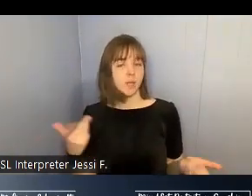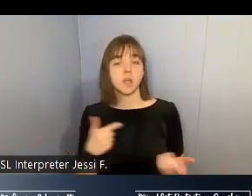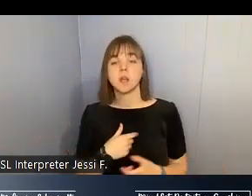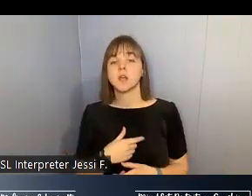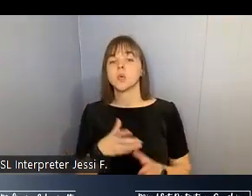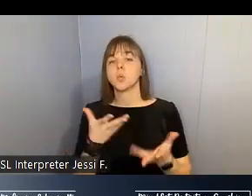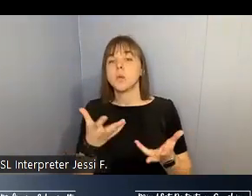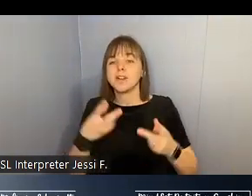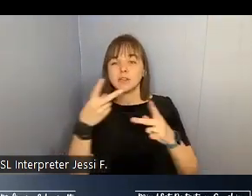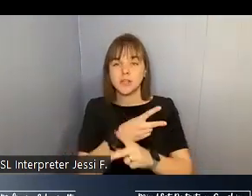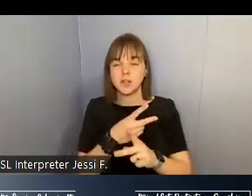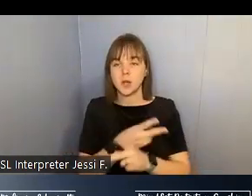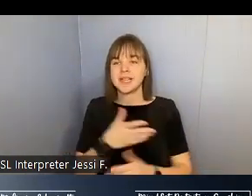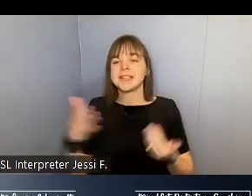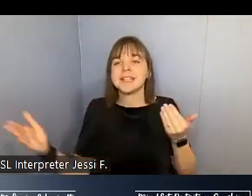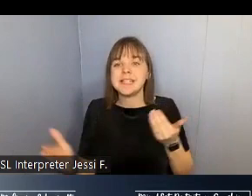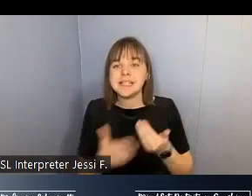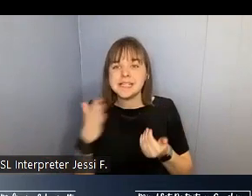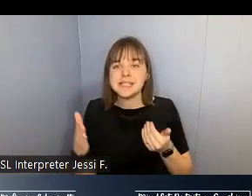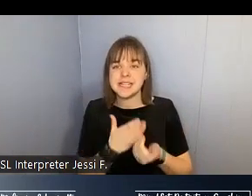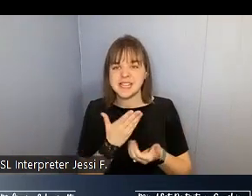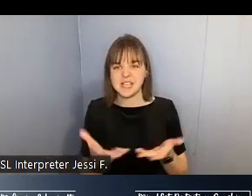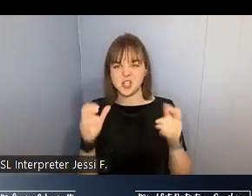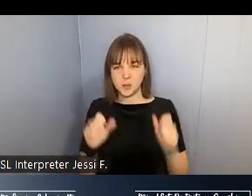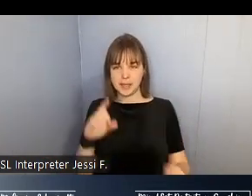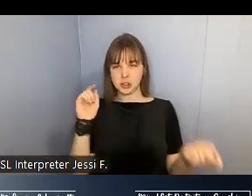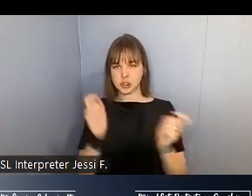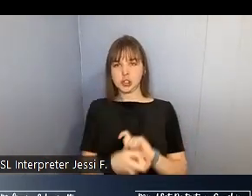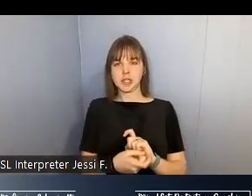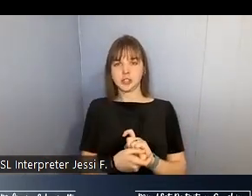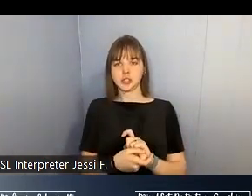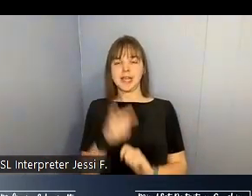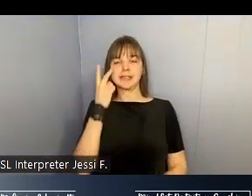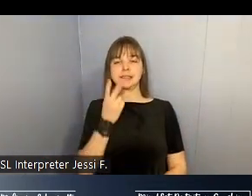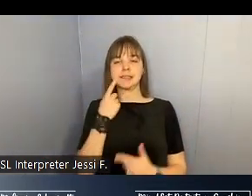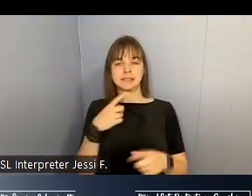Where can you make the most progress with one or two small things and then move on to the next?